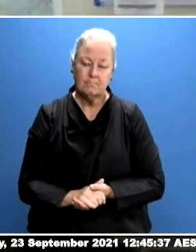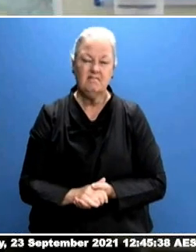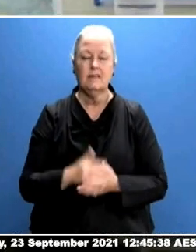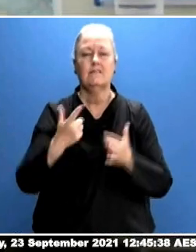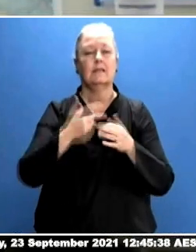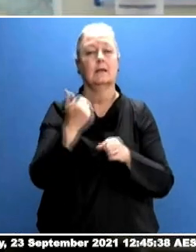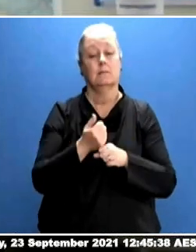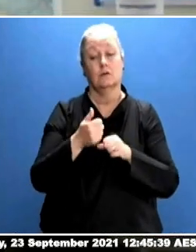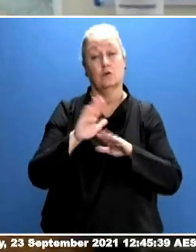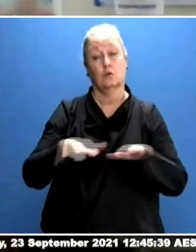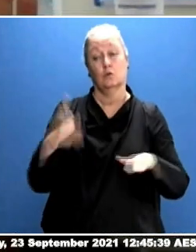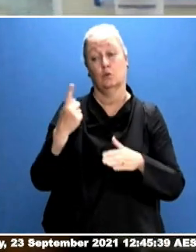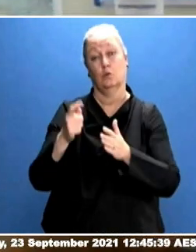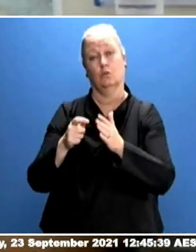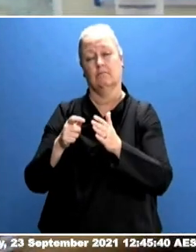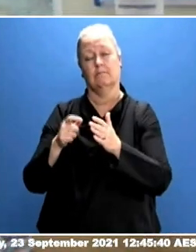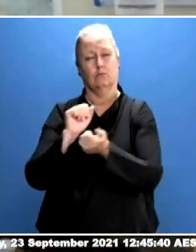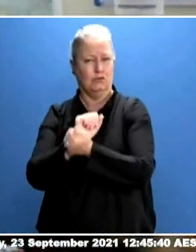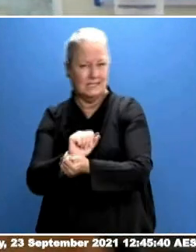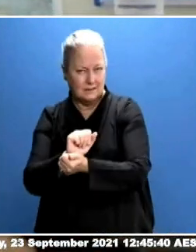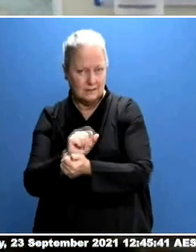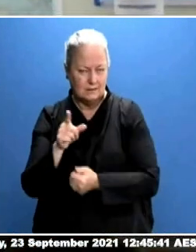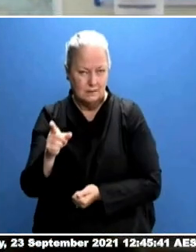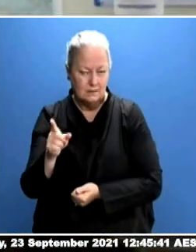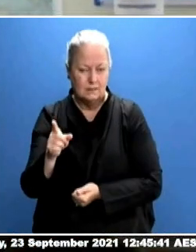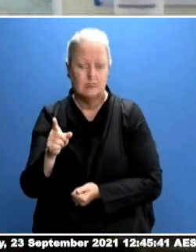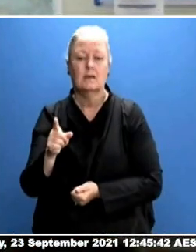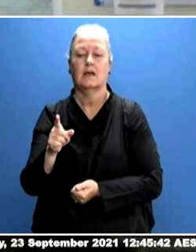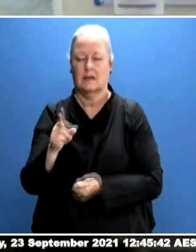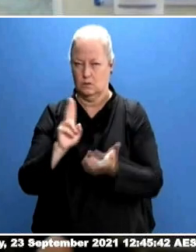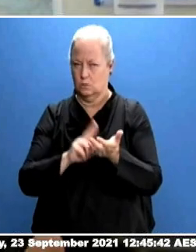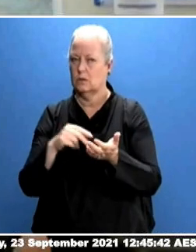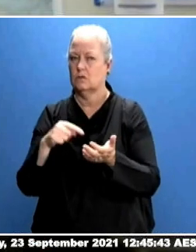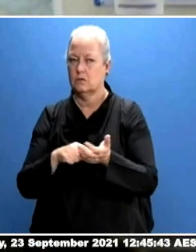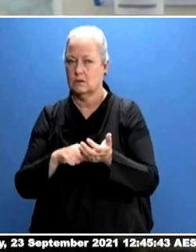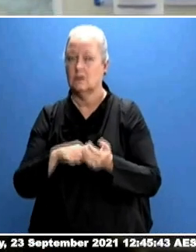often having, certainly historically it's been the case and it's something